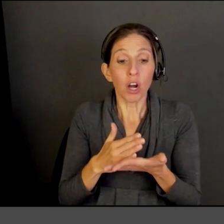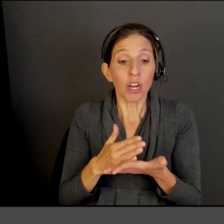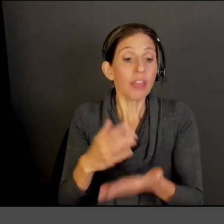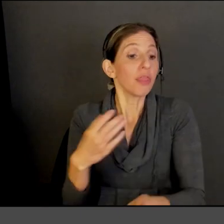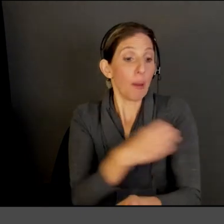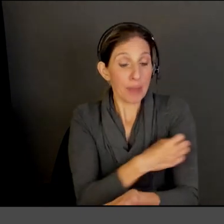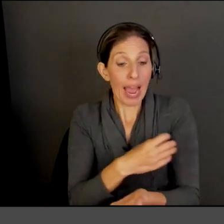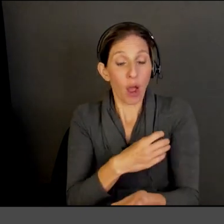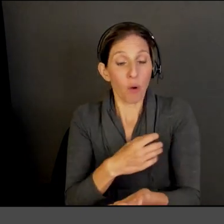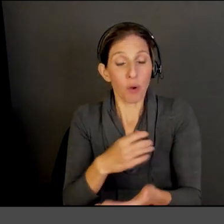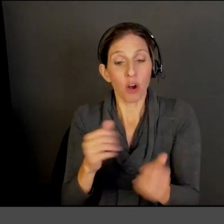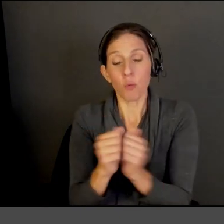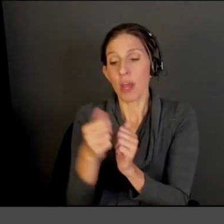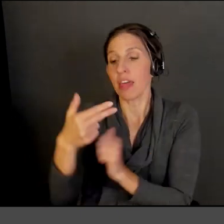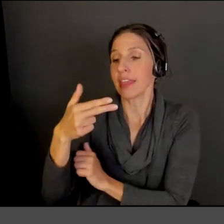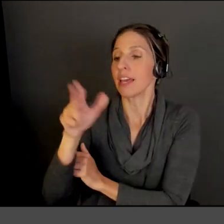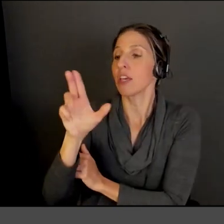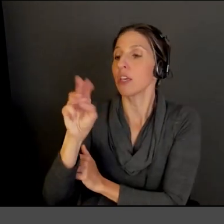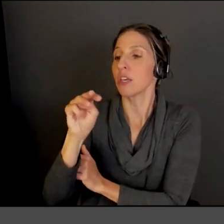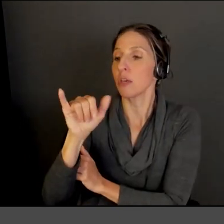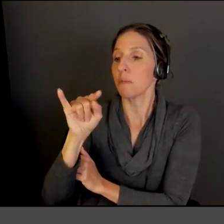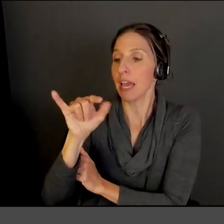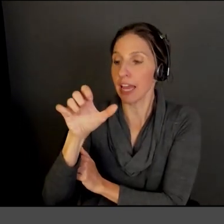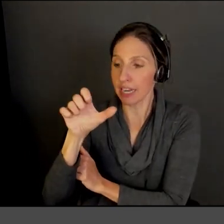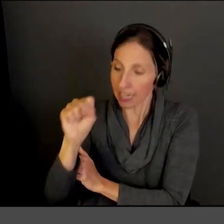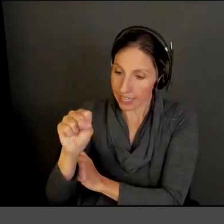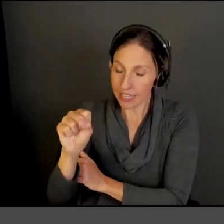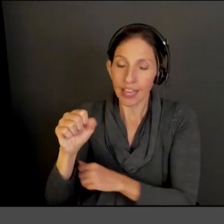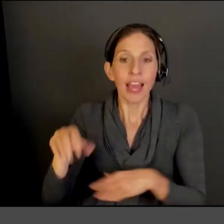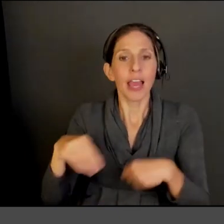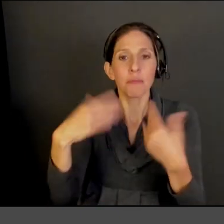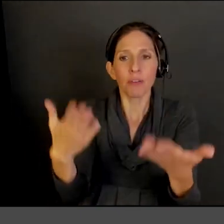GIVES YOU A HISTORY IN ORDER TO UNDERSTAND WHAT IT IS THAT YOU'RE LOOKING AT.